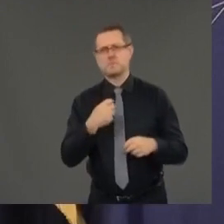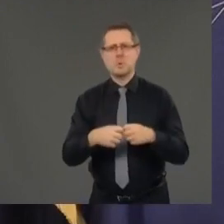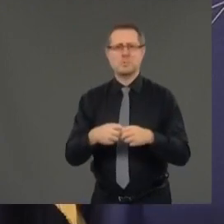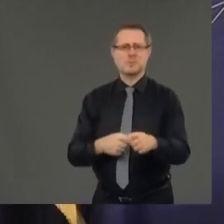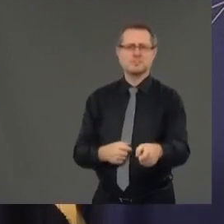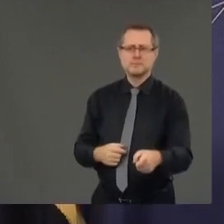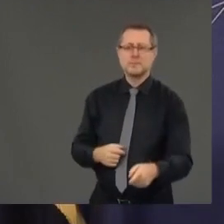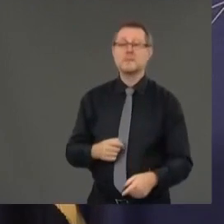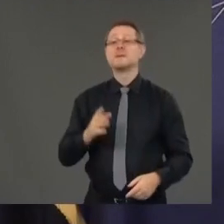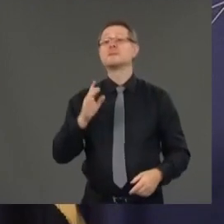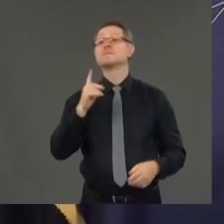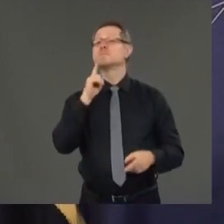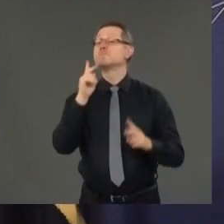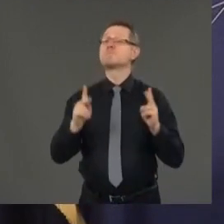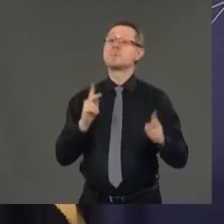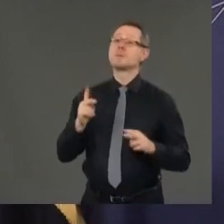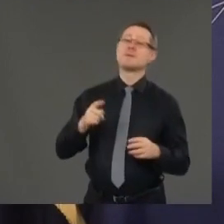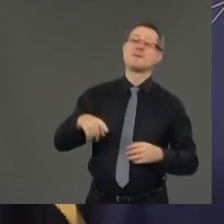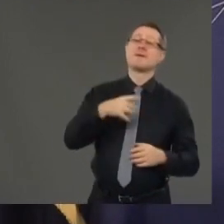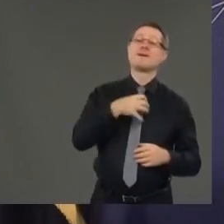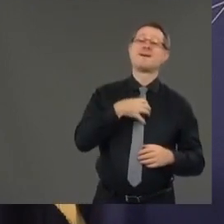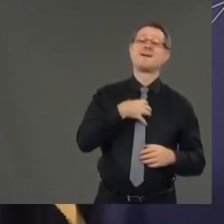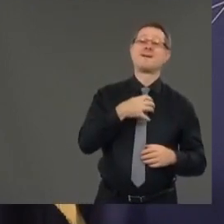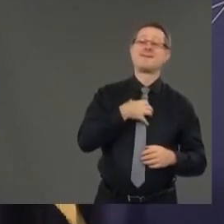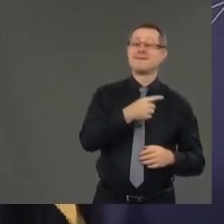CHECK, IT'S A PROBLEM.